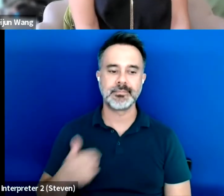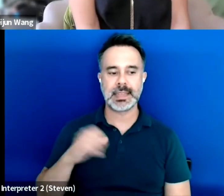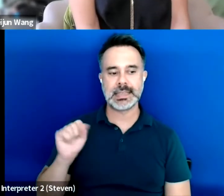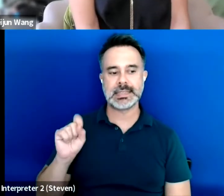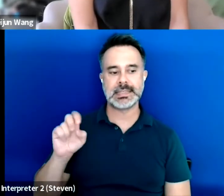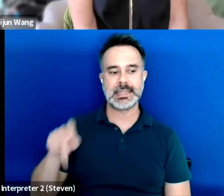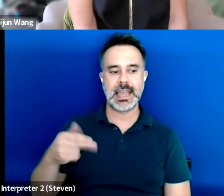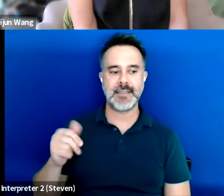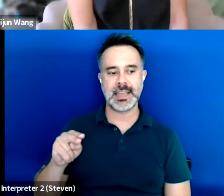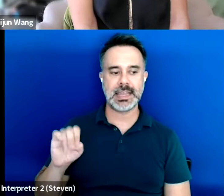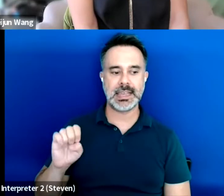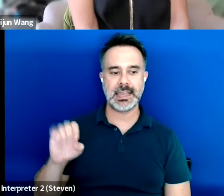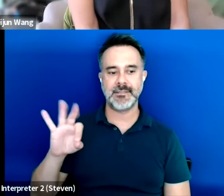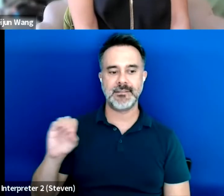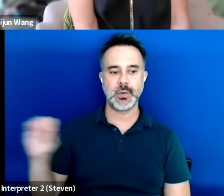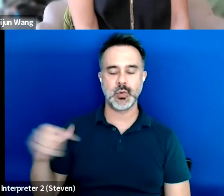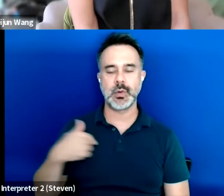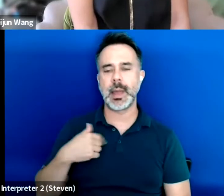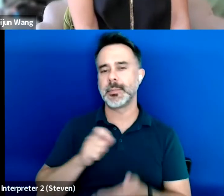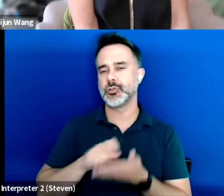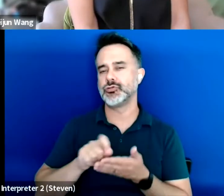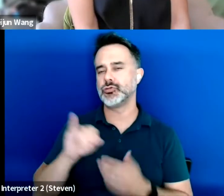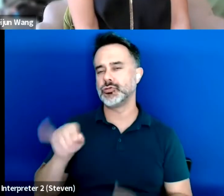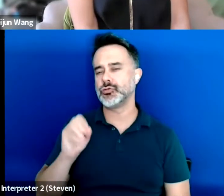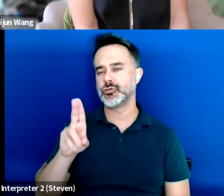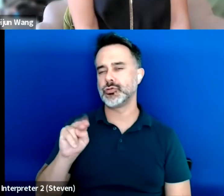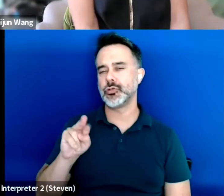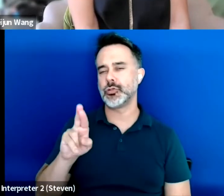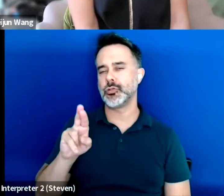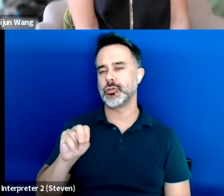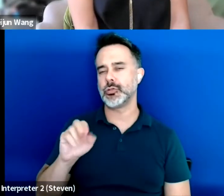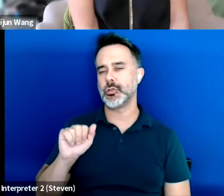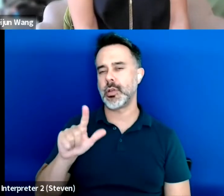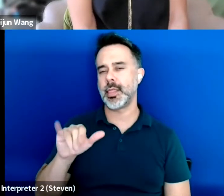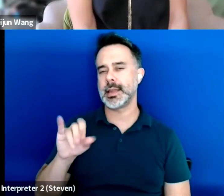But I thought, as a way to begin this session --